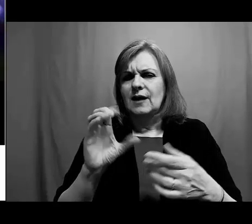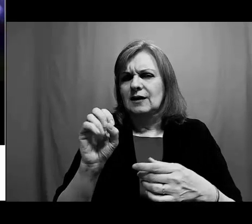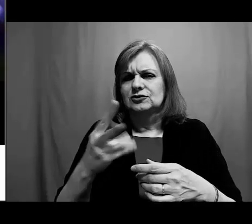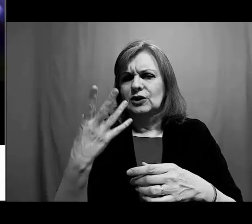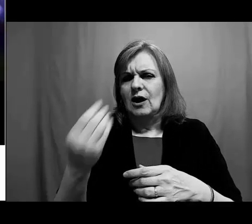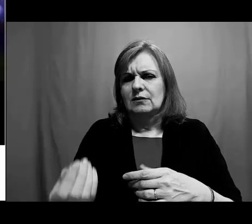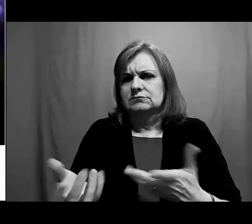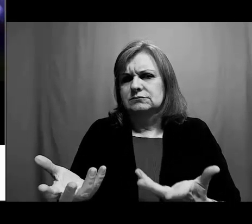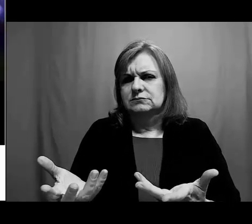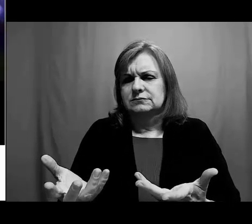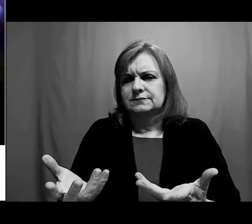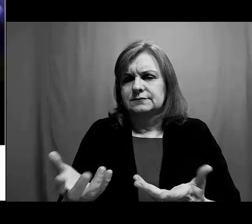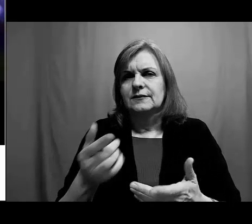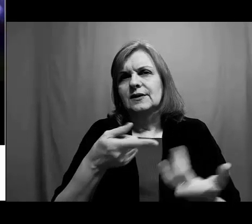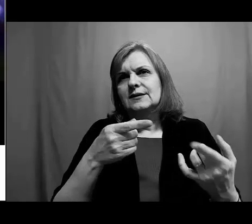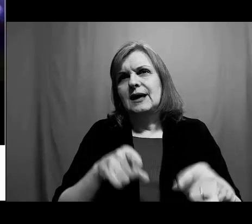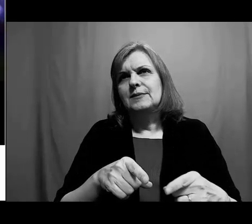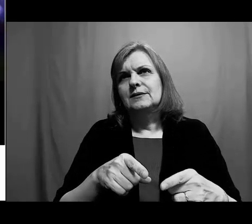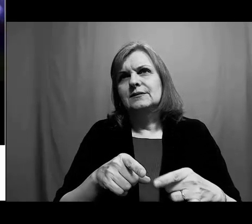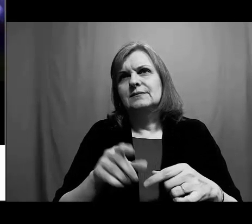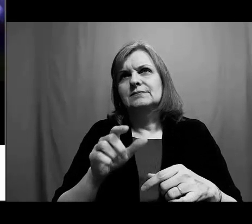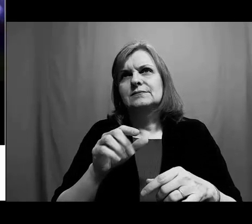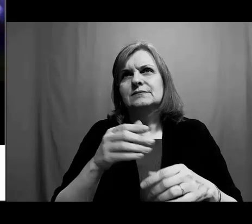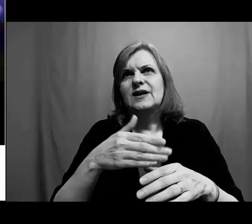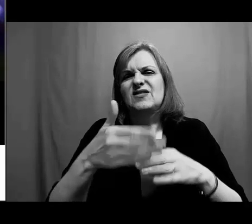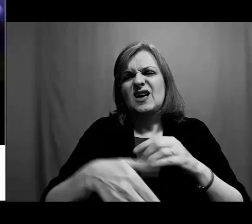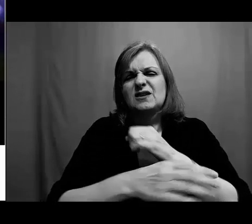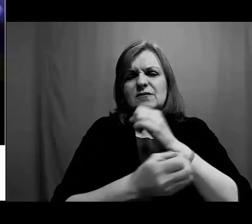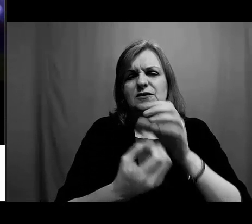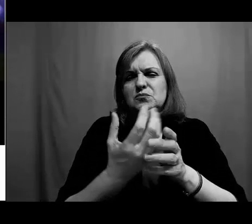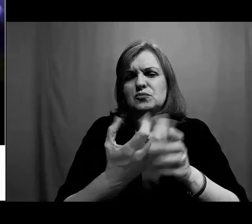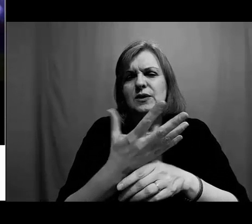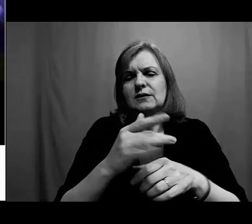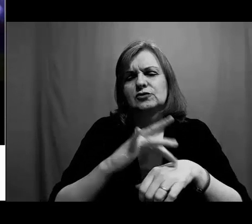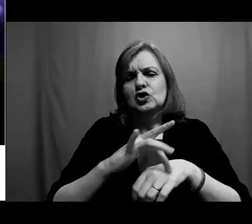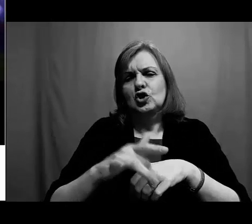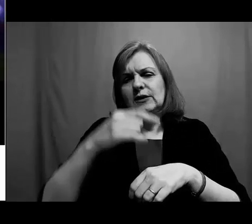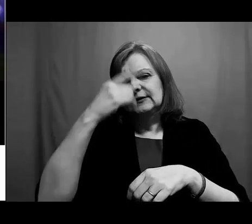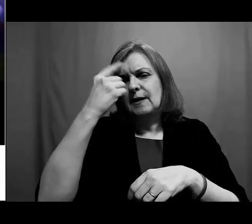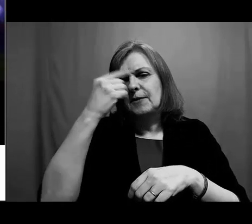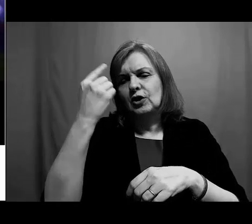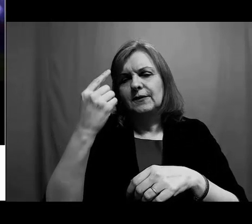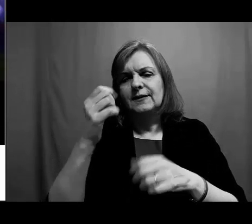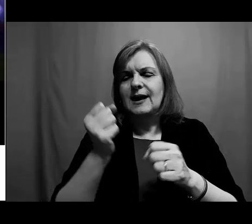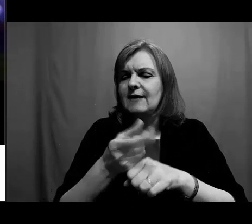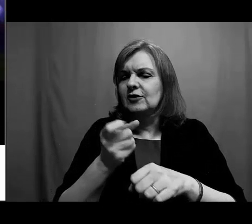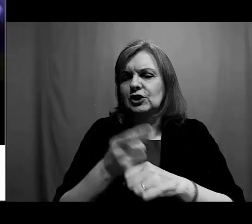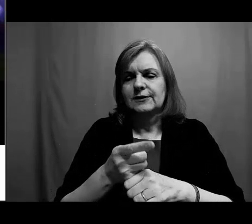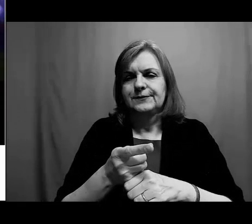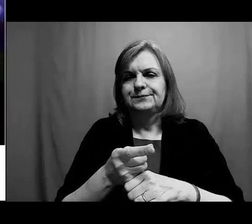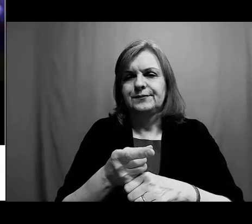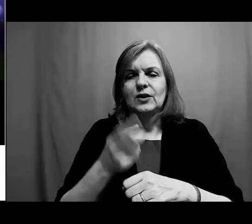this happens in late spring or early summer almost every year - we see varying sizes of